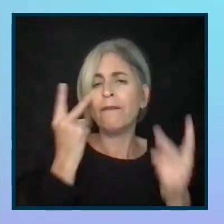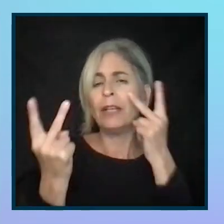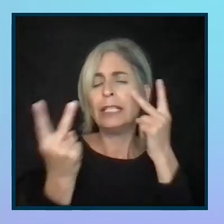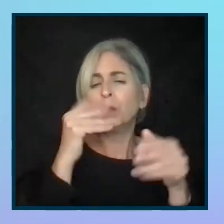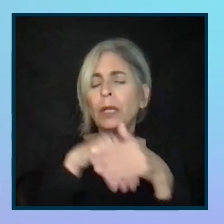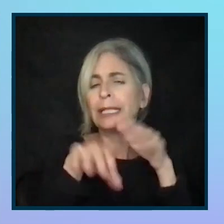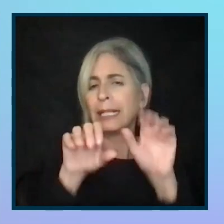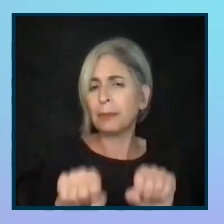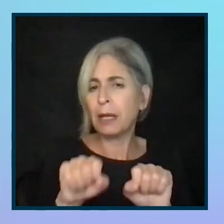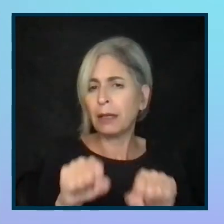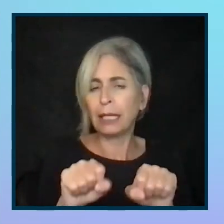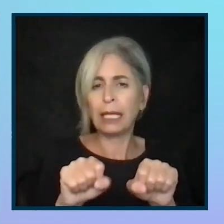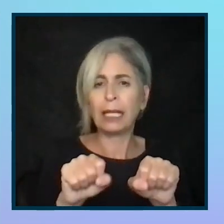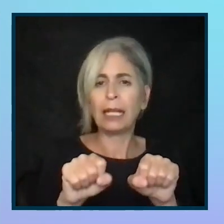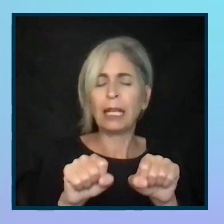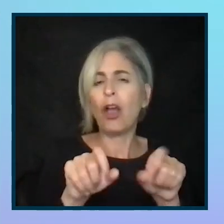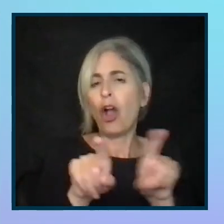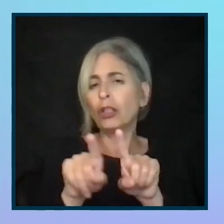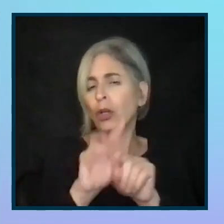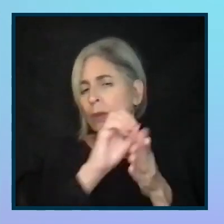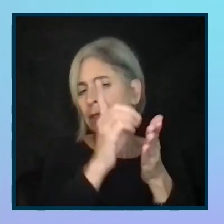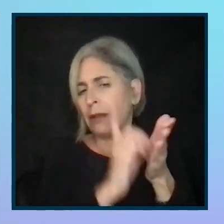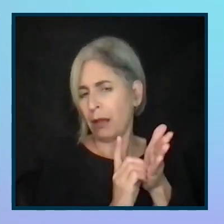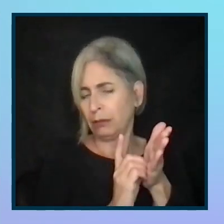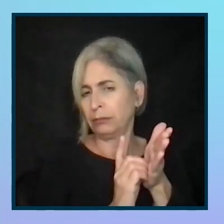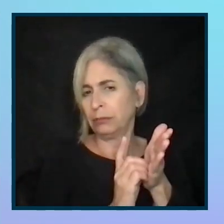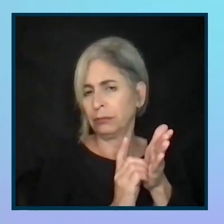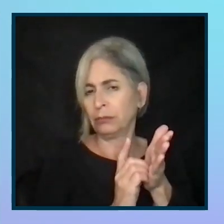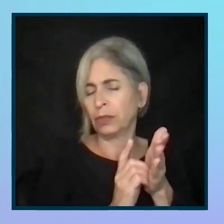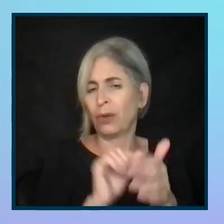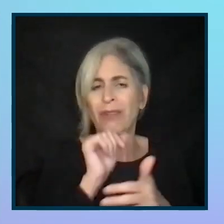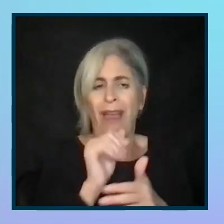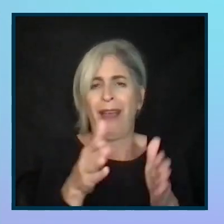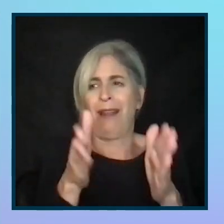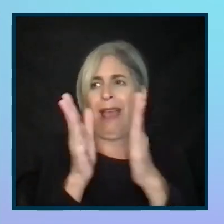and implementing that into design. We're not asking people to be experts,